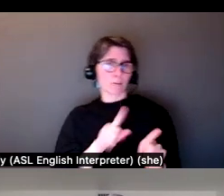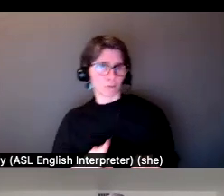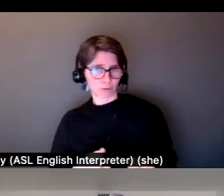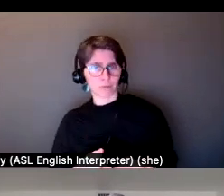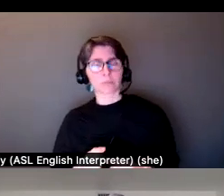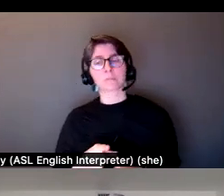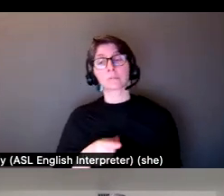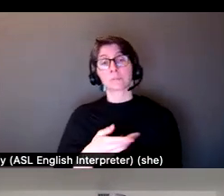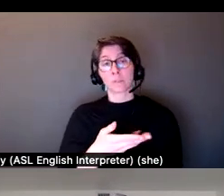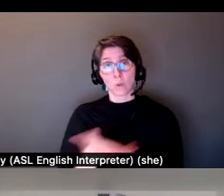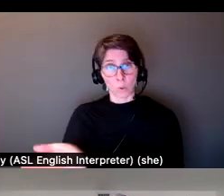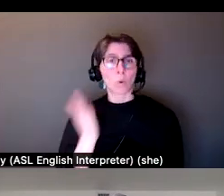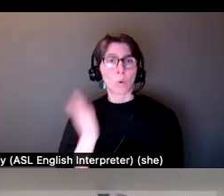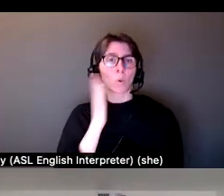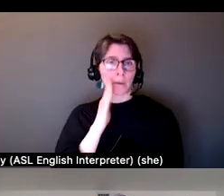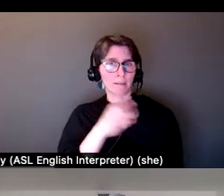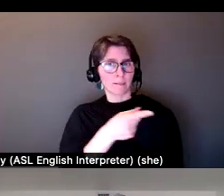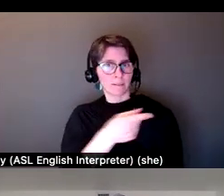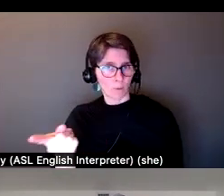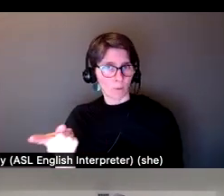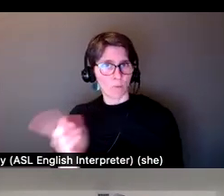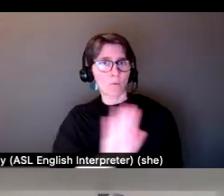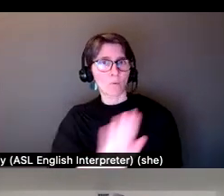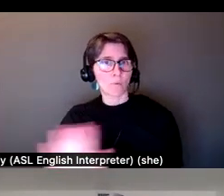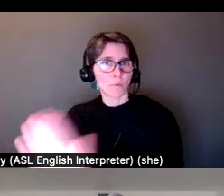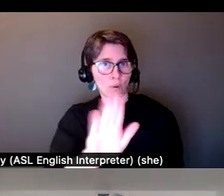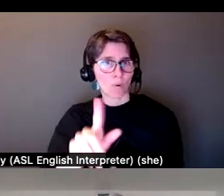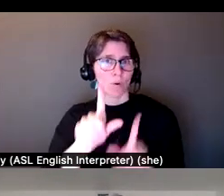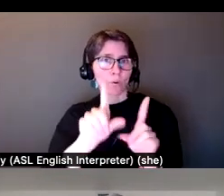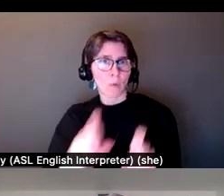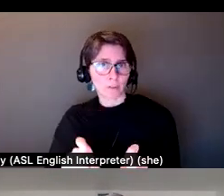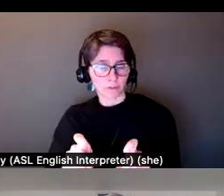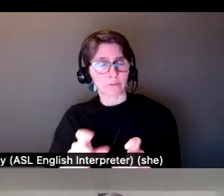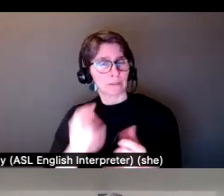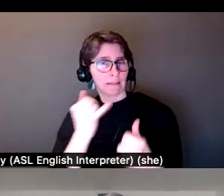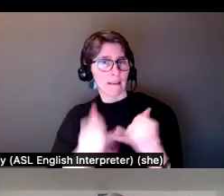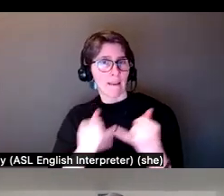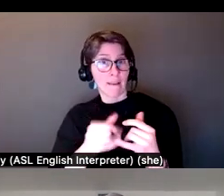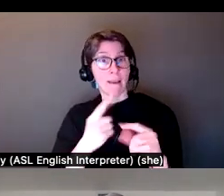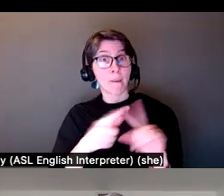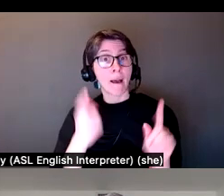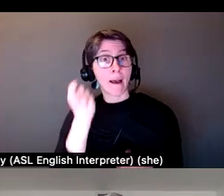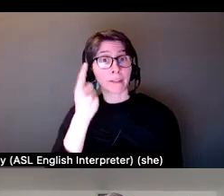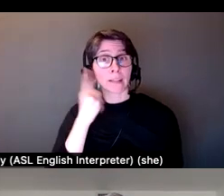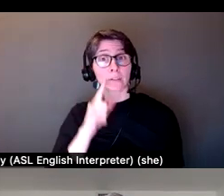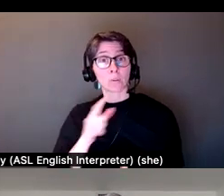will be addressed at the end, you may submit them anytime using the Q&A box located on your Zoom